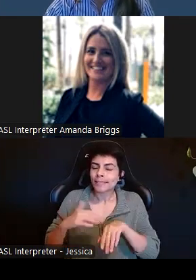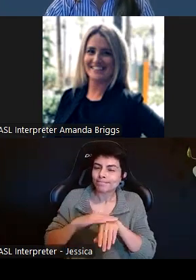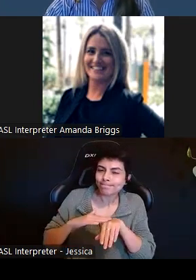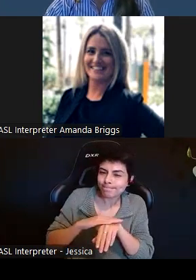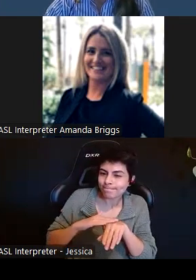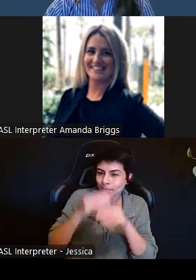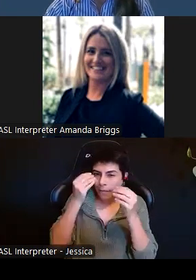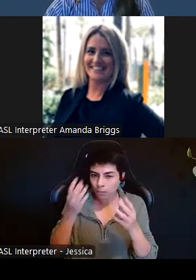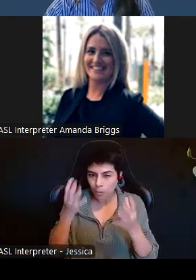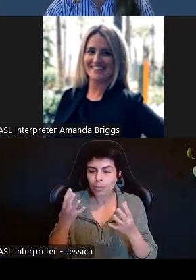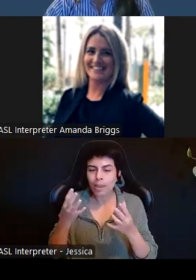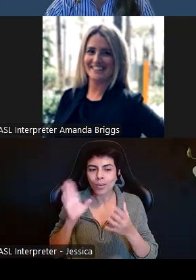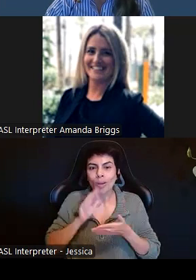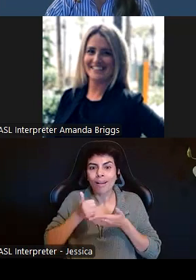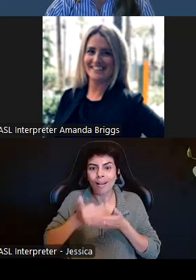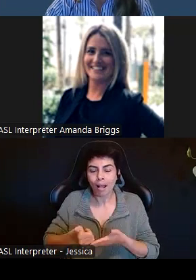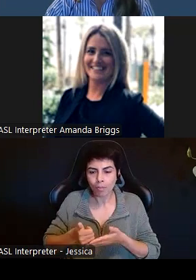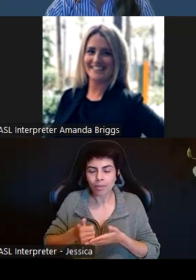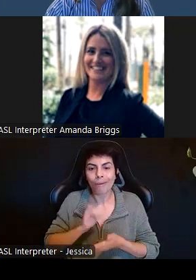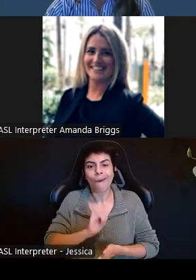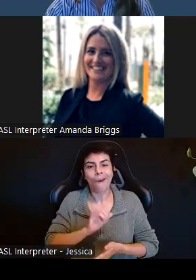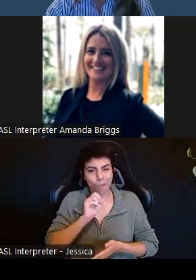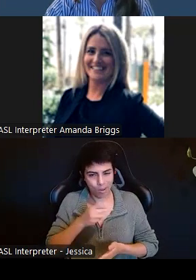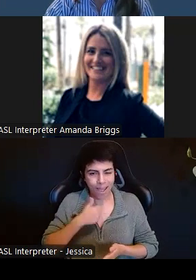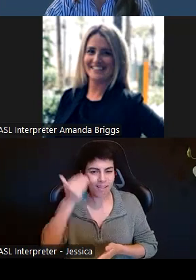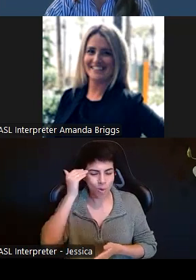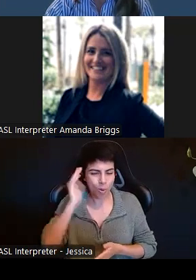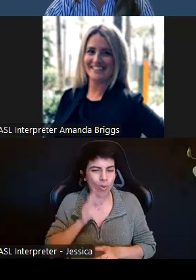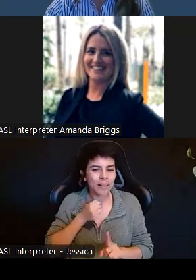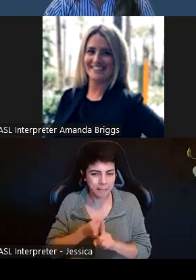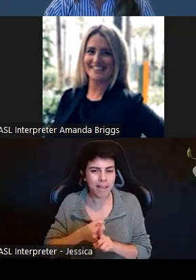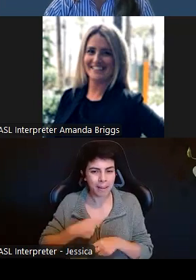if they may be impacted and want to seek additional information.